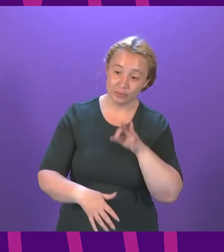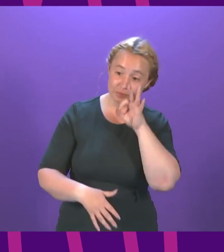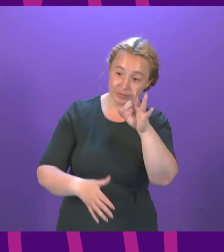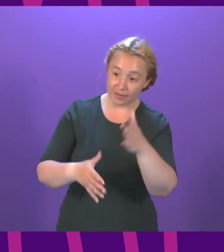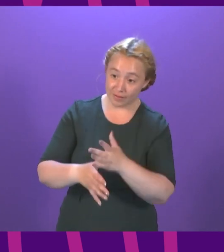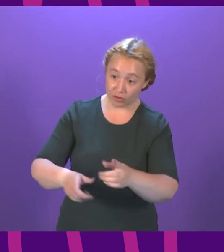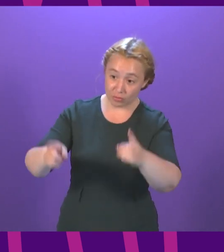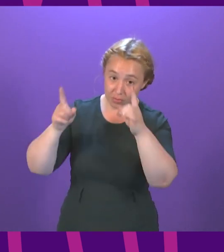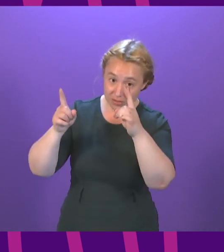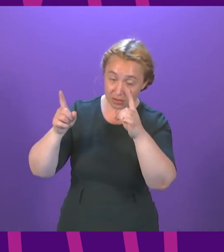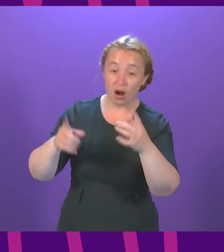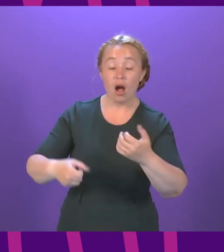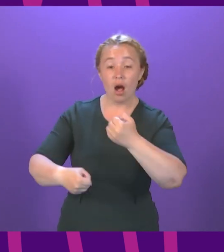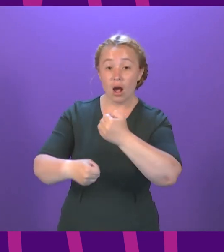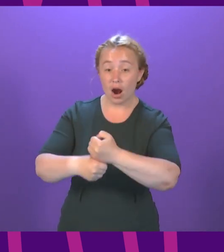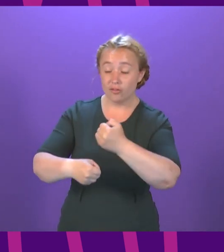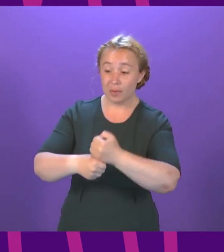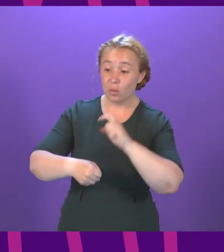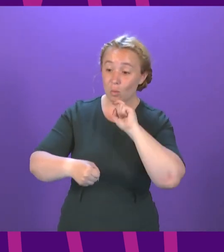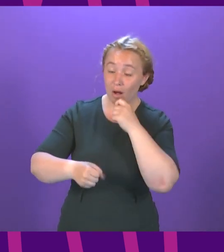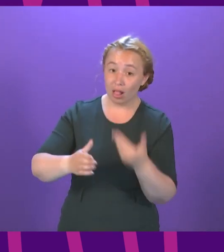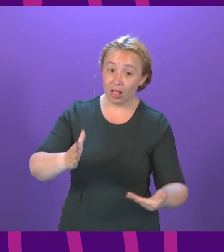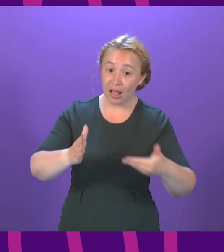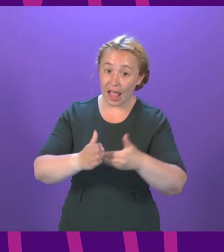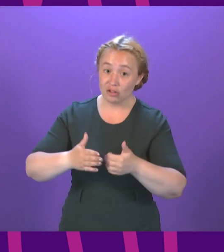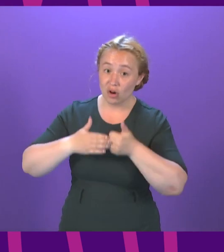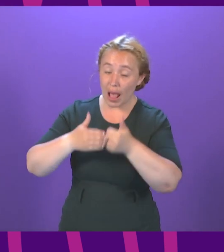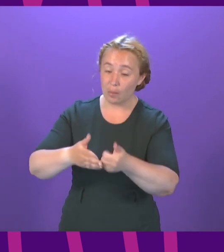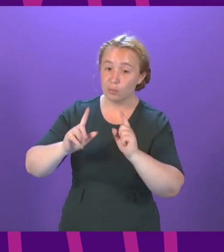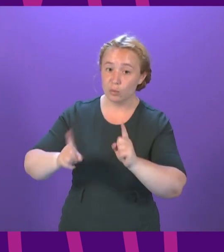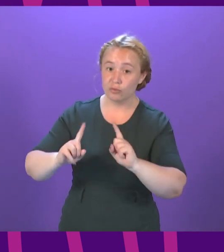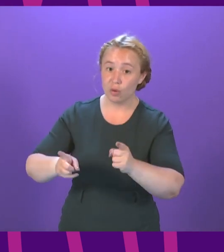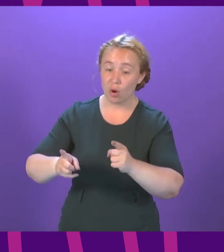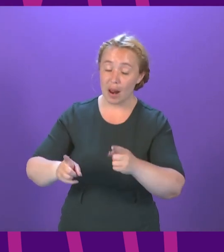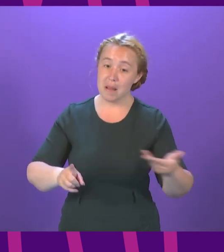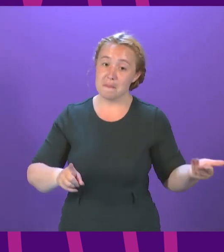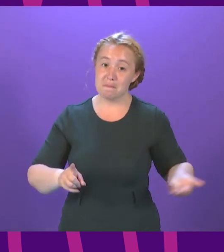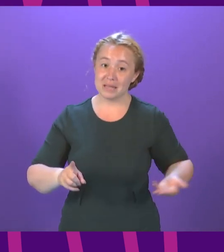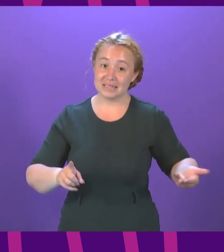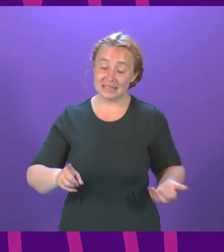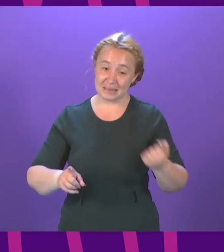What more can the Scottish Government do to offer assistance to businesses in my constituency